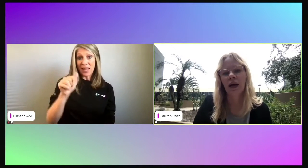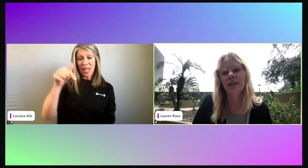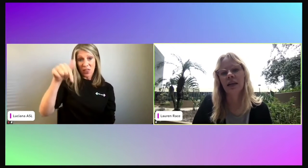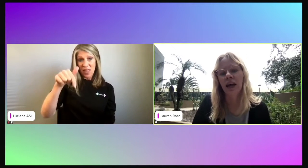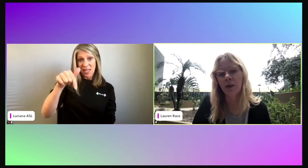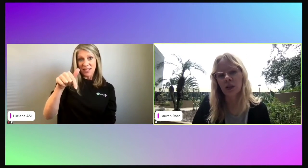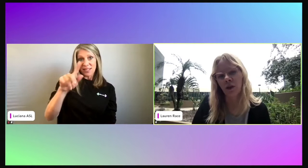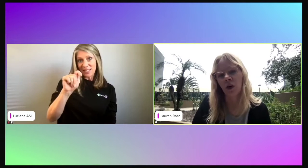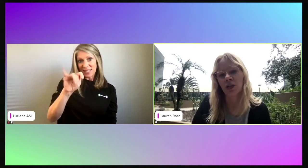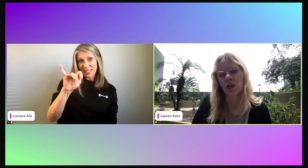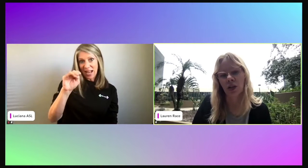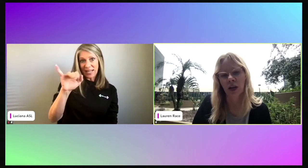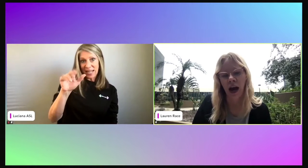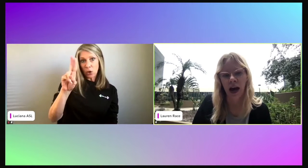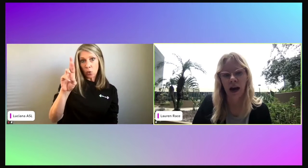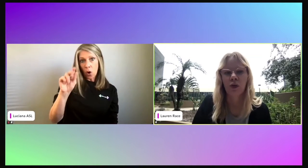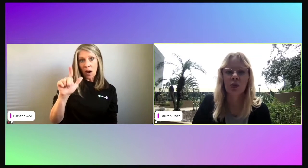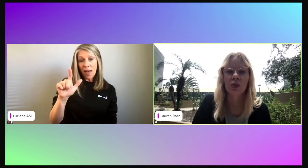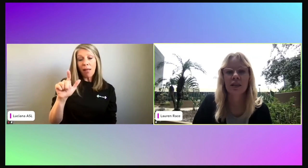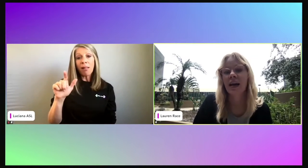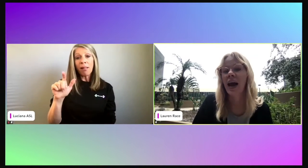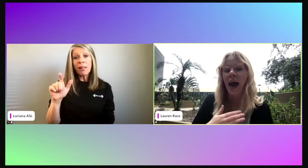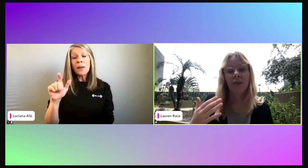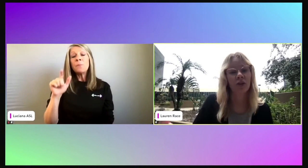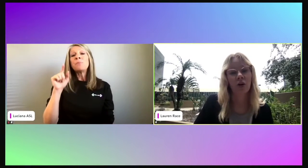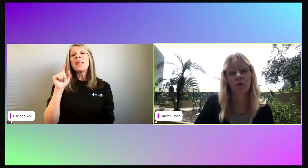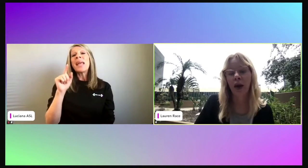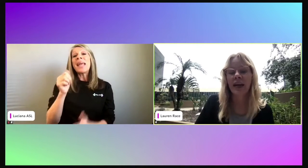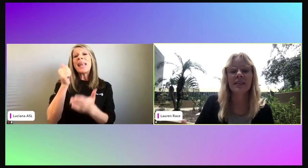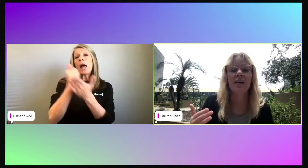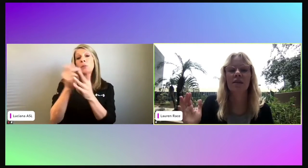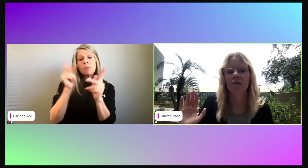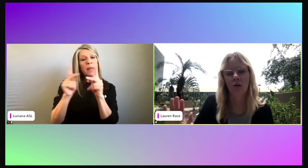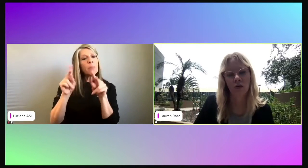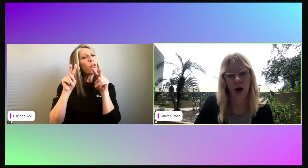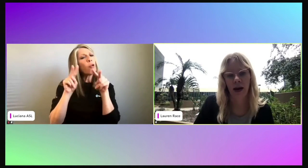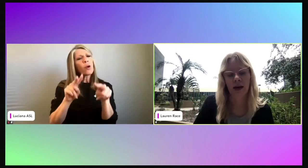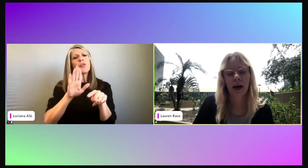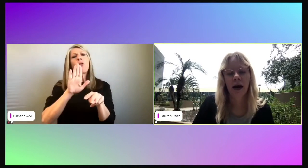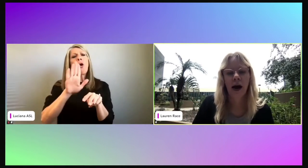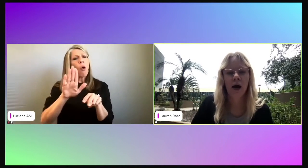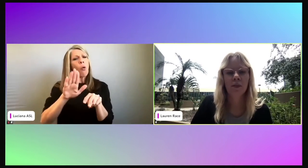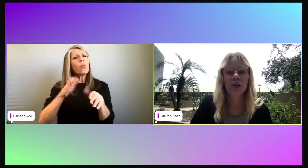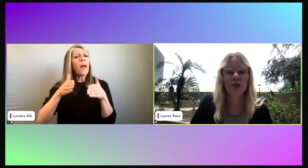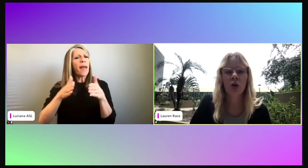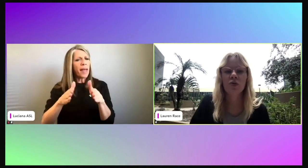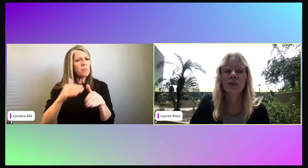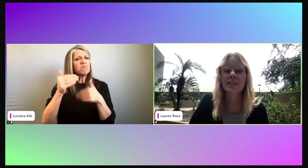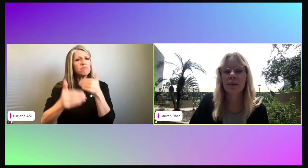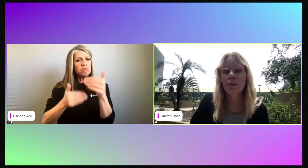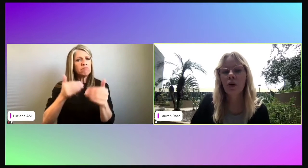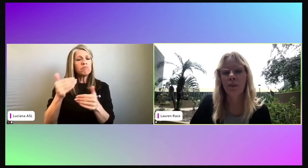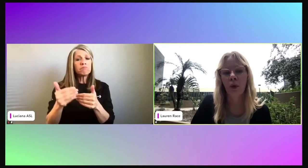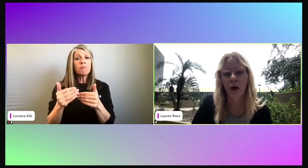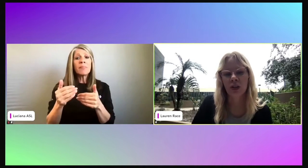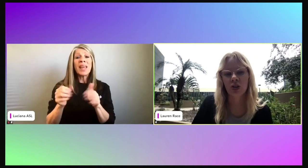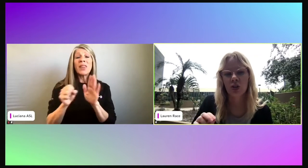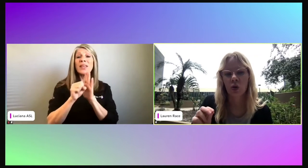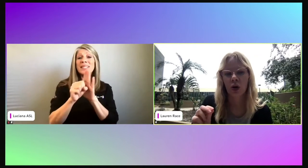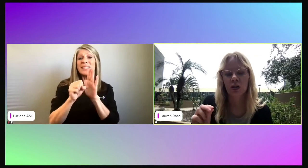tactile. Makerspace tactile is a center case pure the reason we have the website like the TinyURL is it